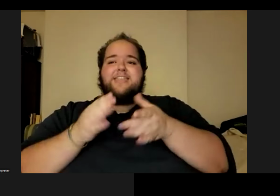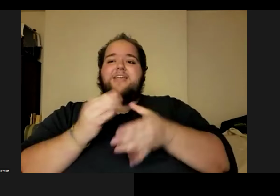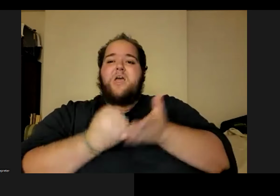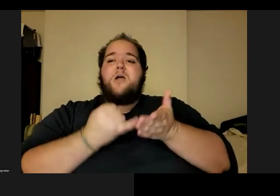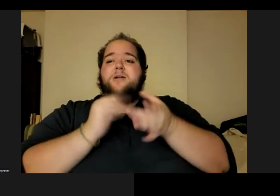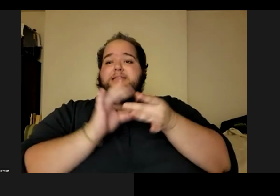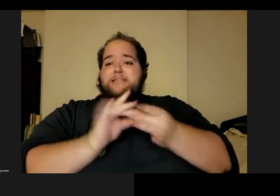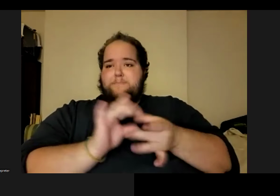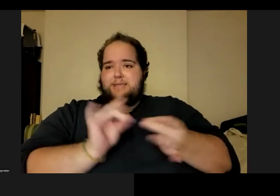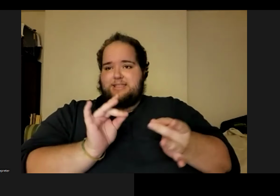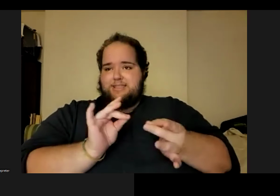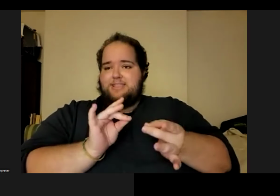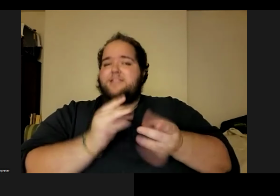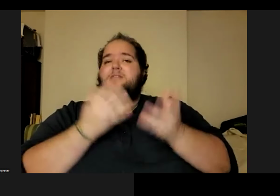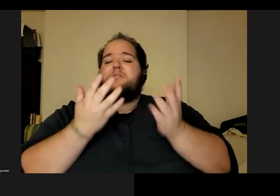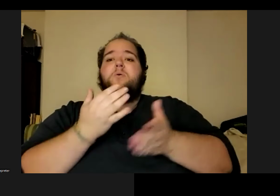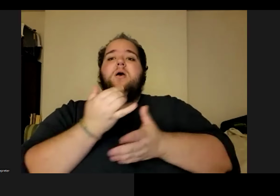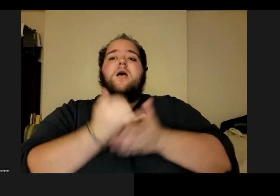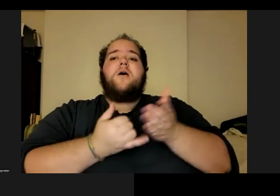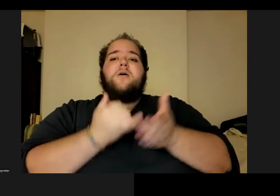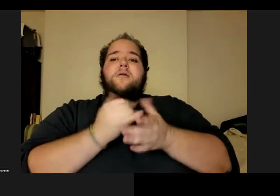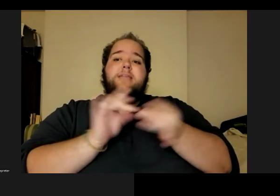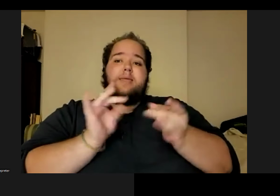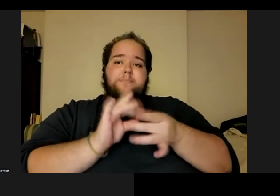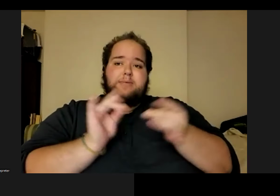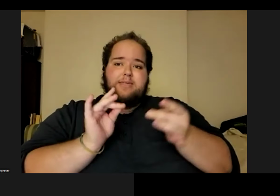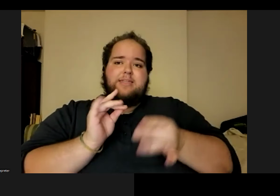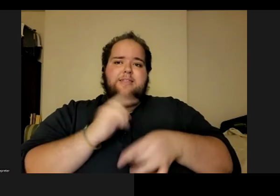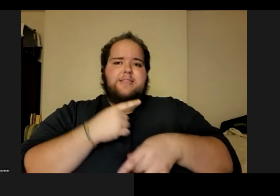So artist statement Artist statements are written in first person.